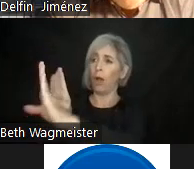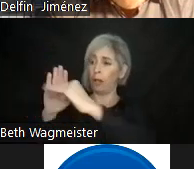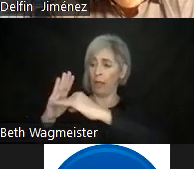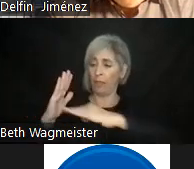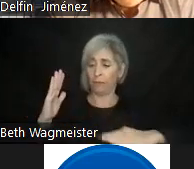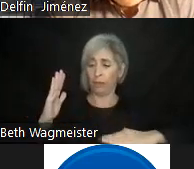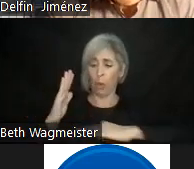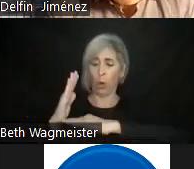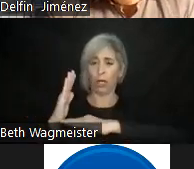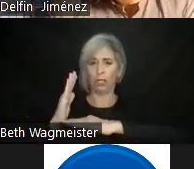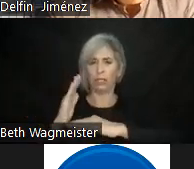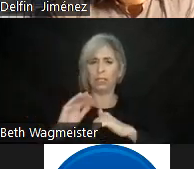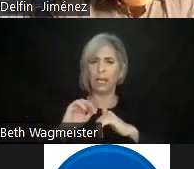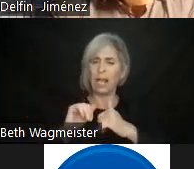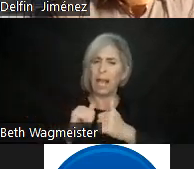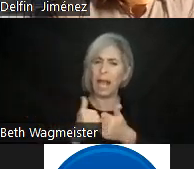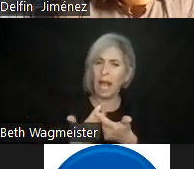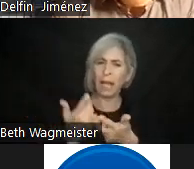How is the structure of this, the standard?